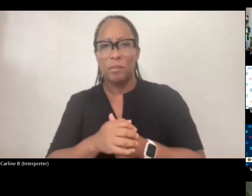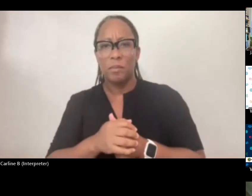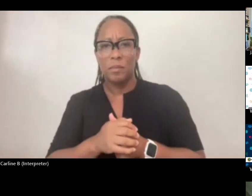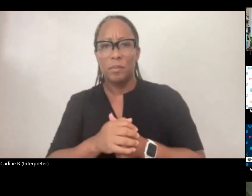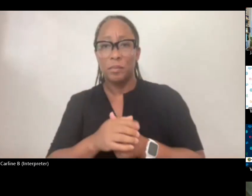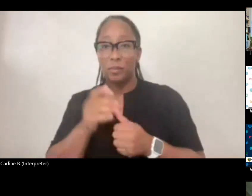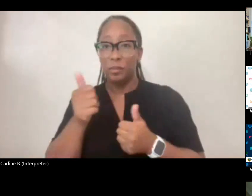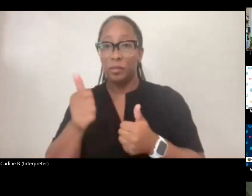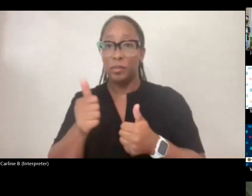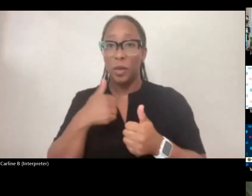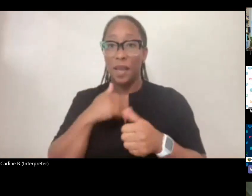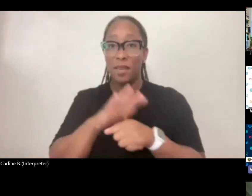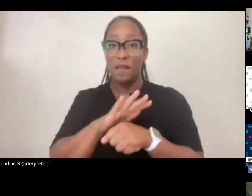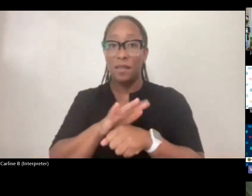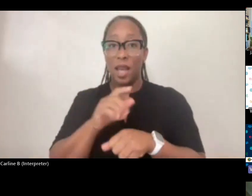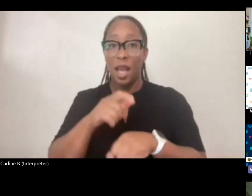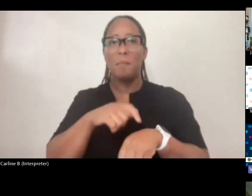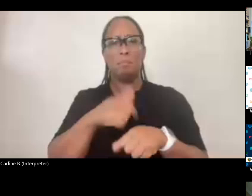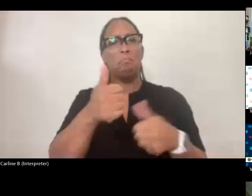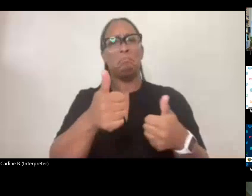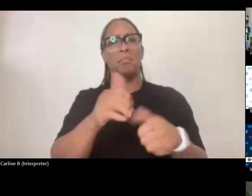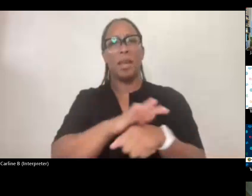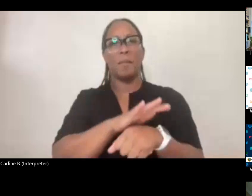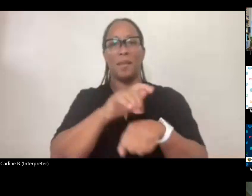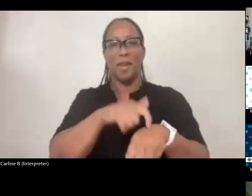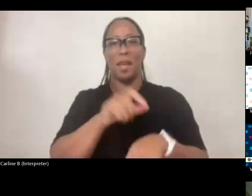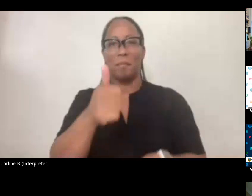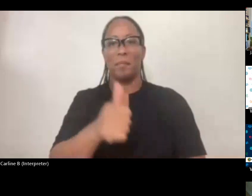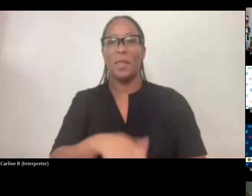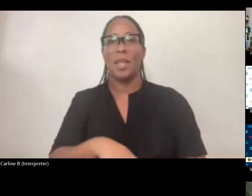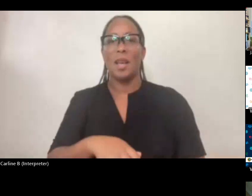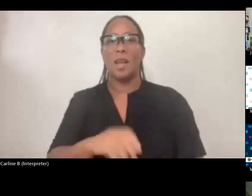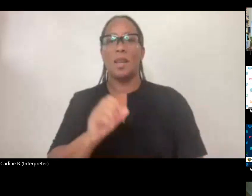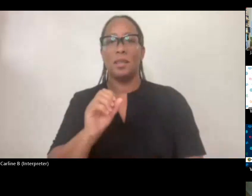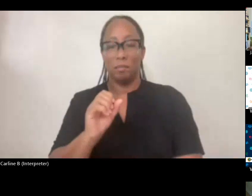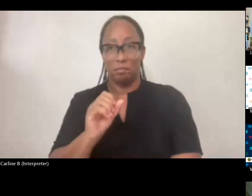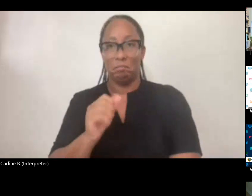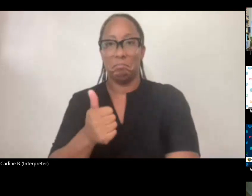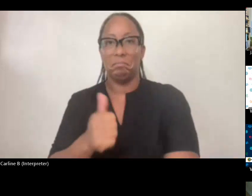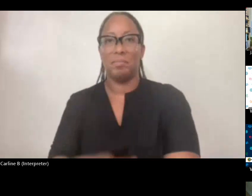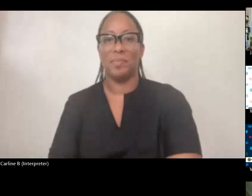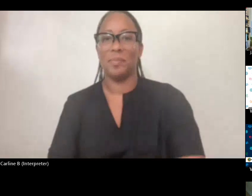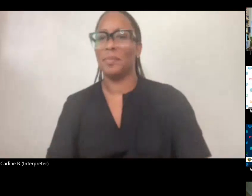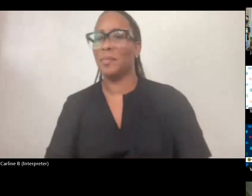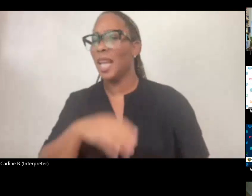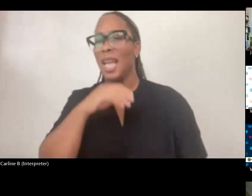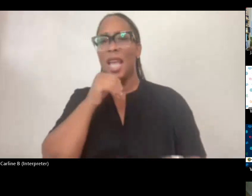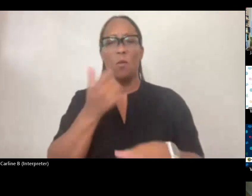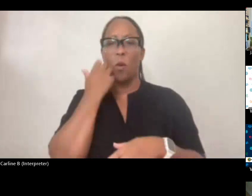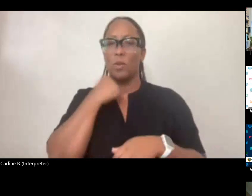Divya think we're good. Yeah, we're good. OK. We're good. I just this won't take very long.